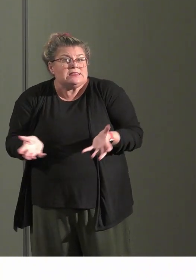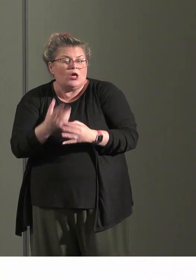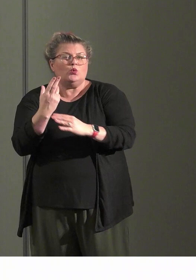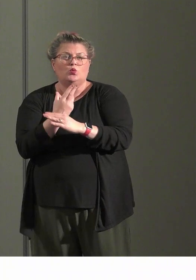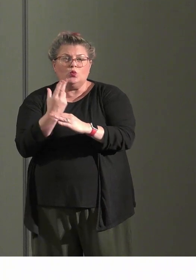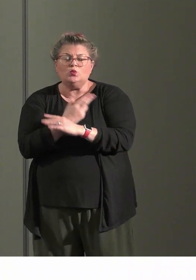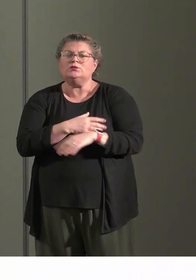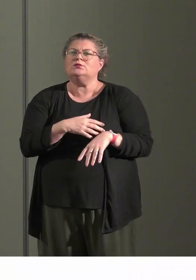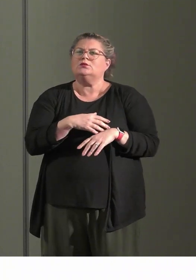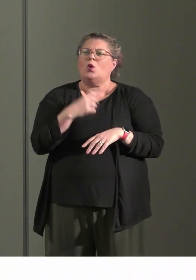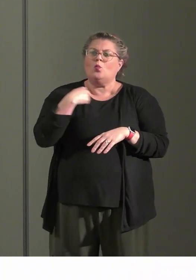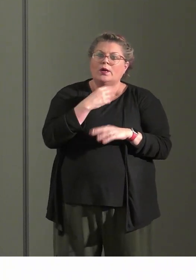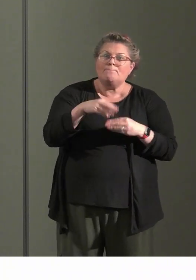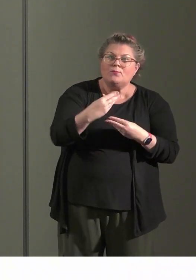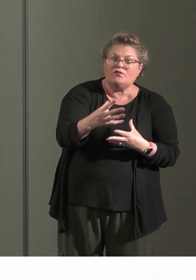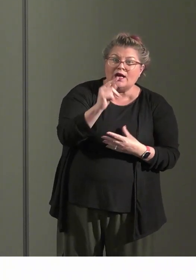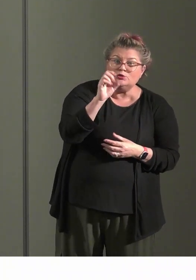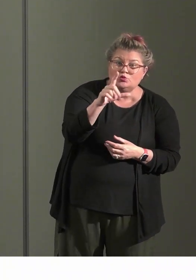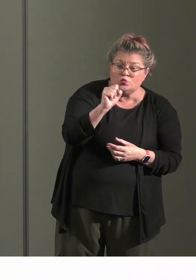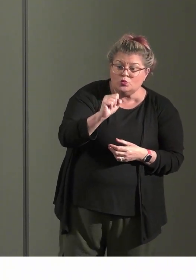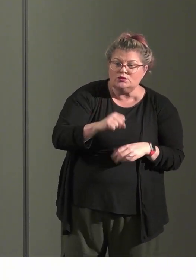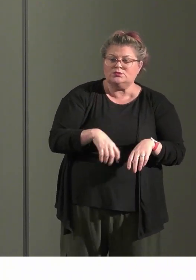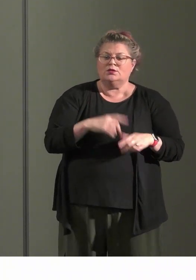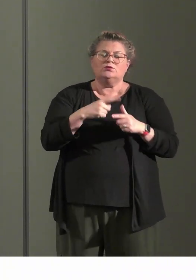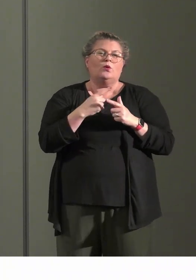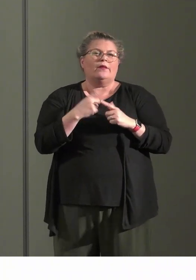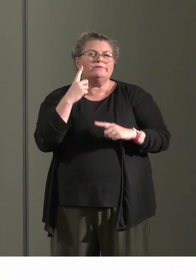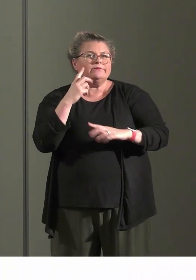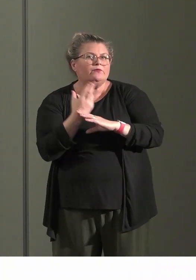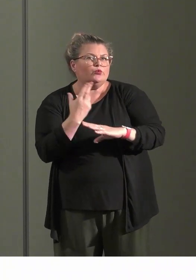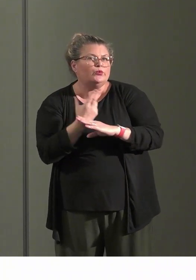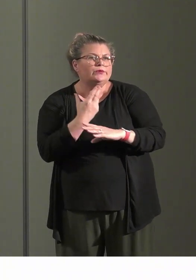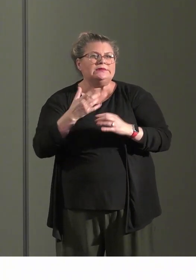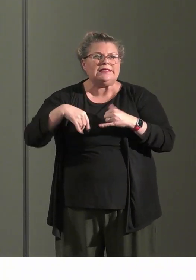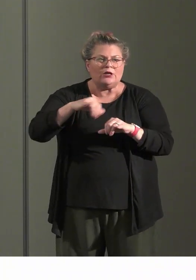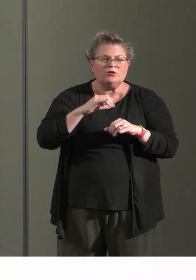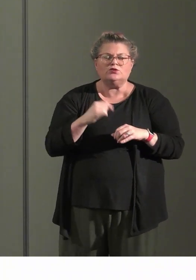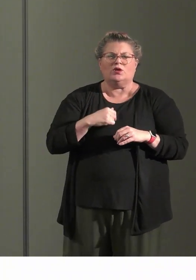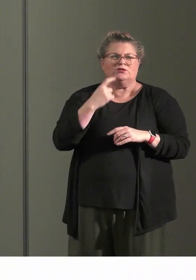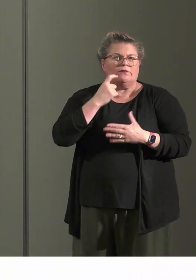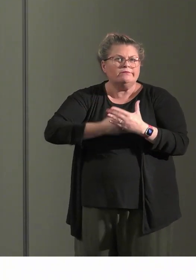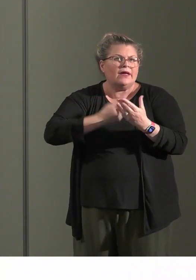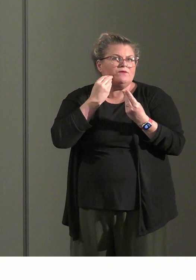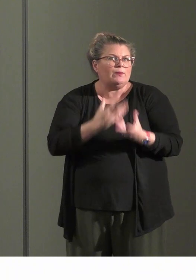provide them tools to use the standards whether that is costing information. One biggest questions